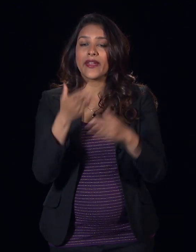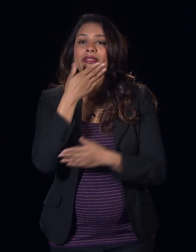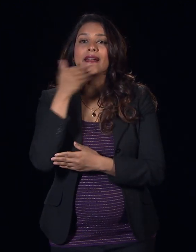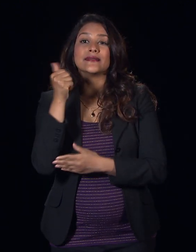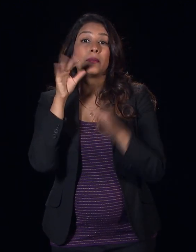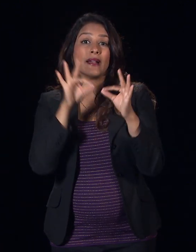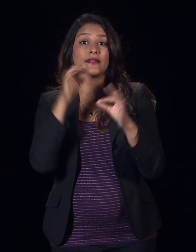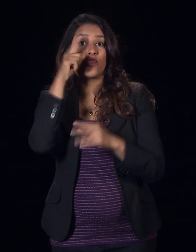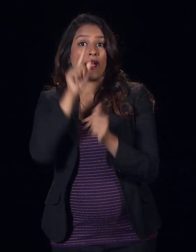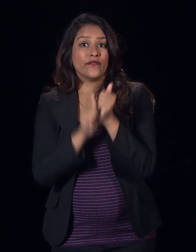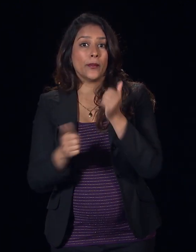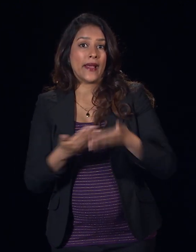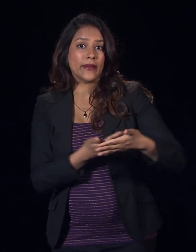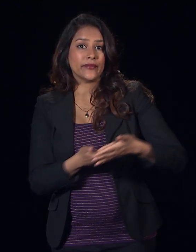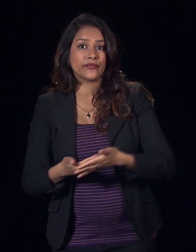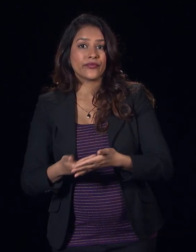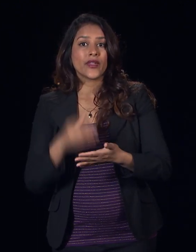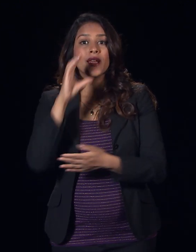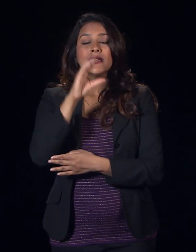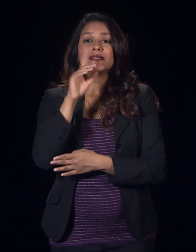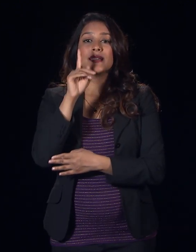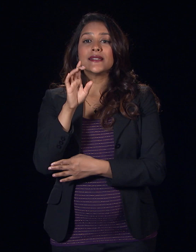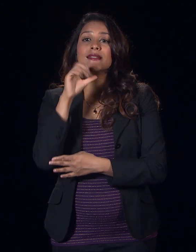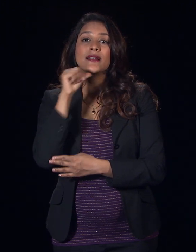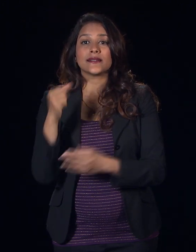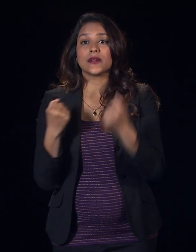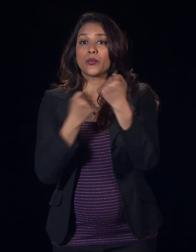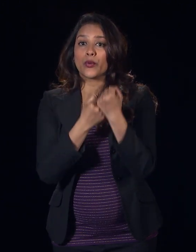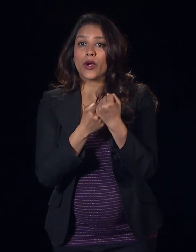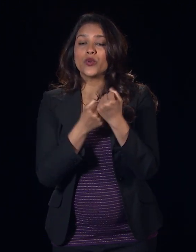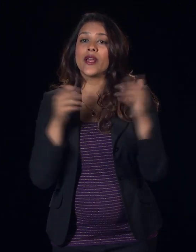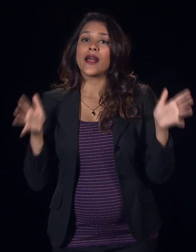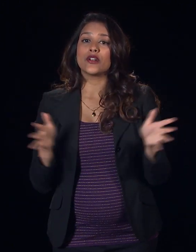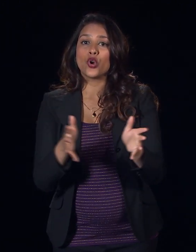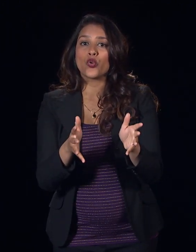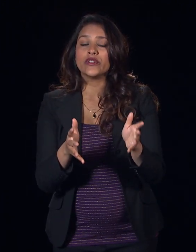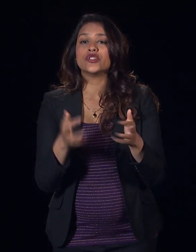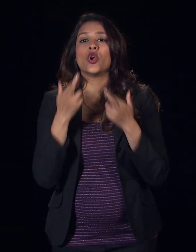that is best for every baby. CDC does not promote, encourage,